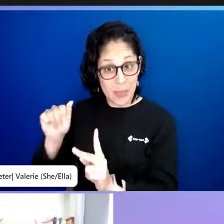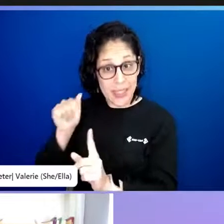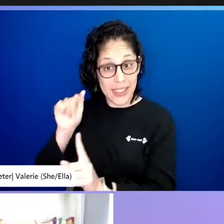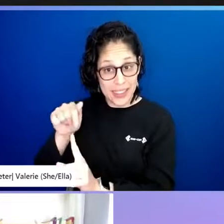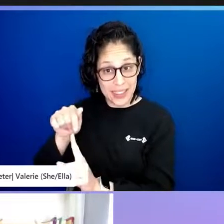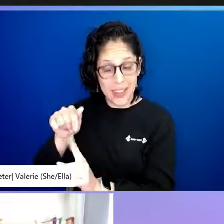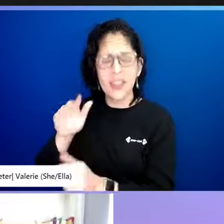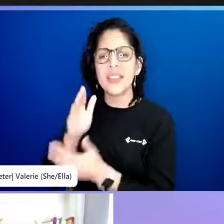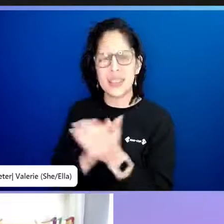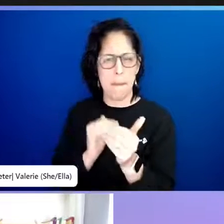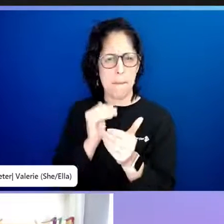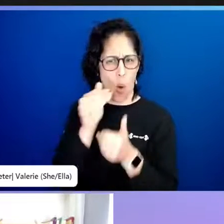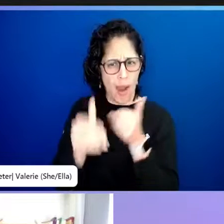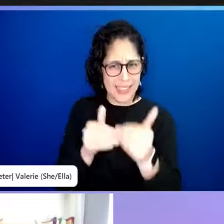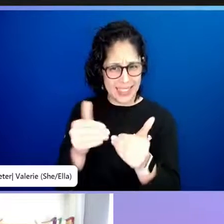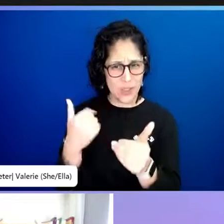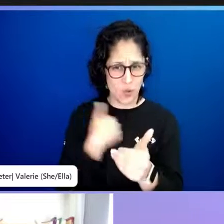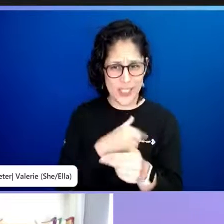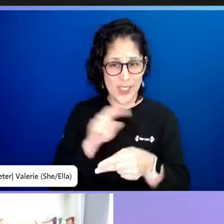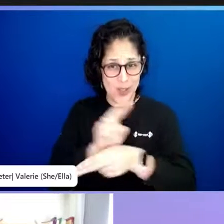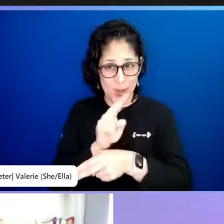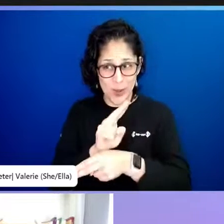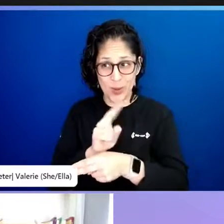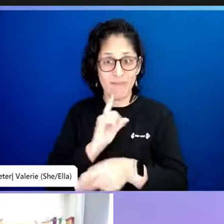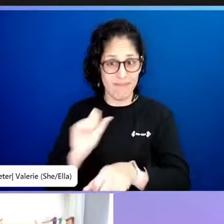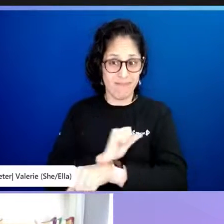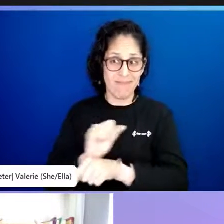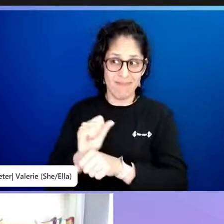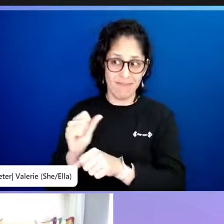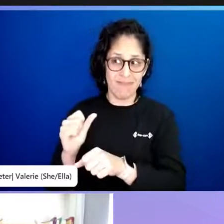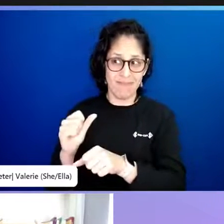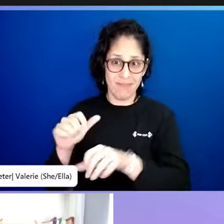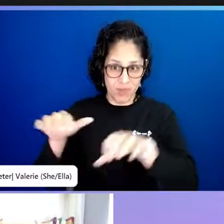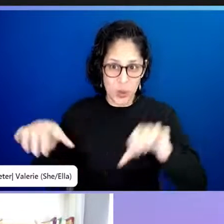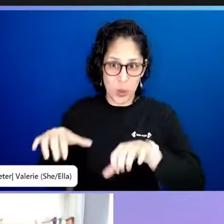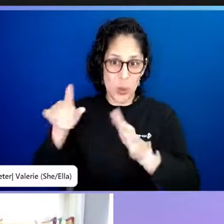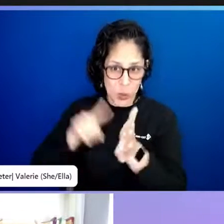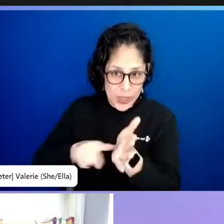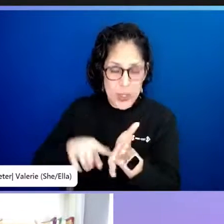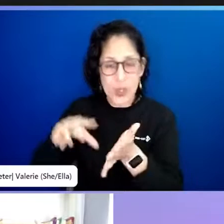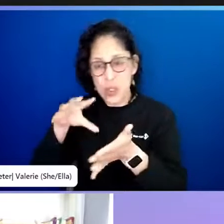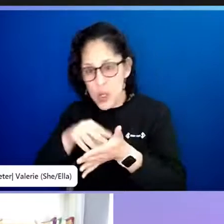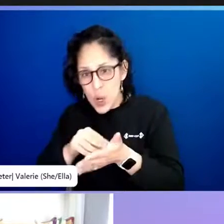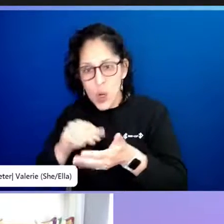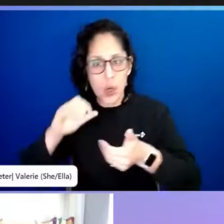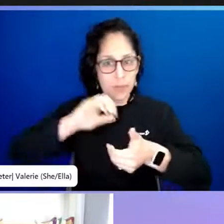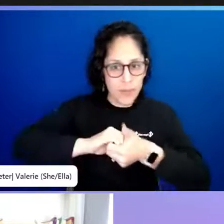of the processes we use to research and learn and work with people who have disabilities can